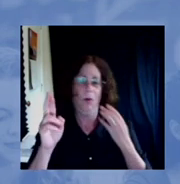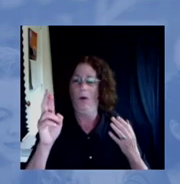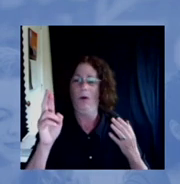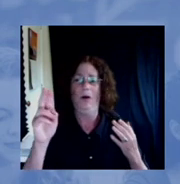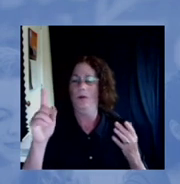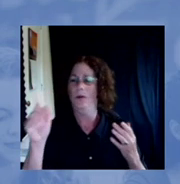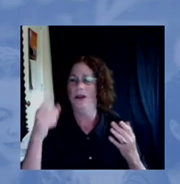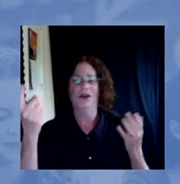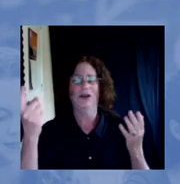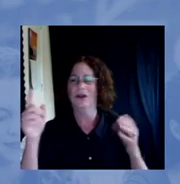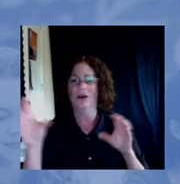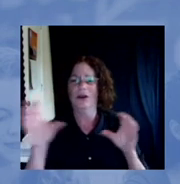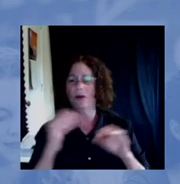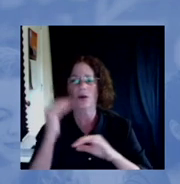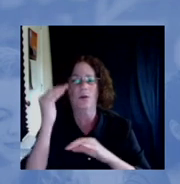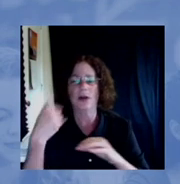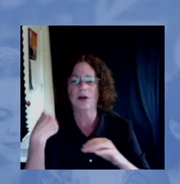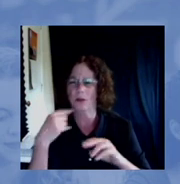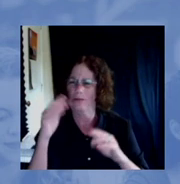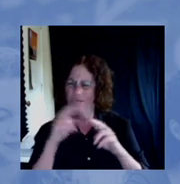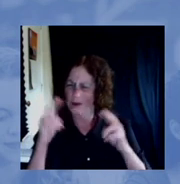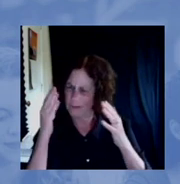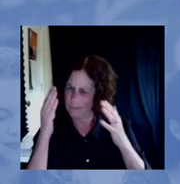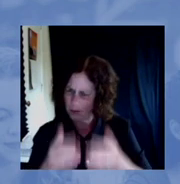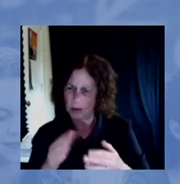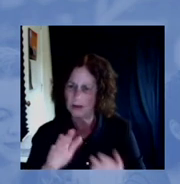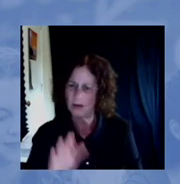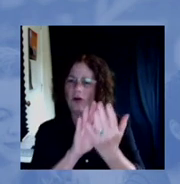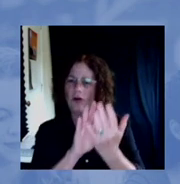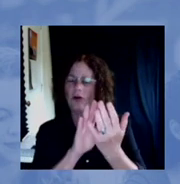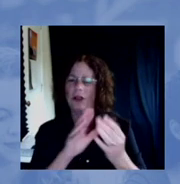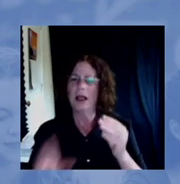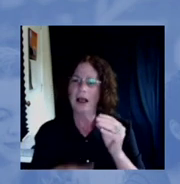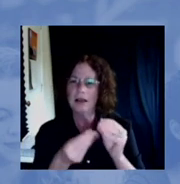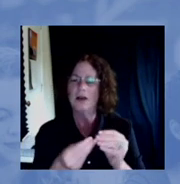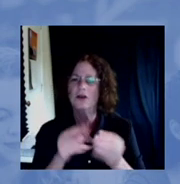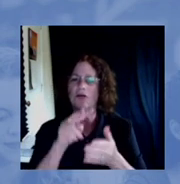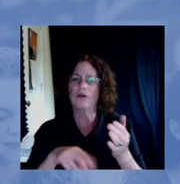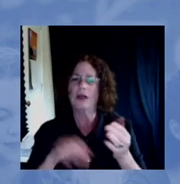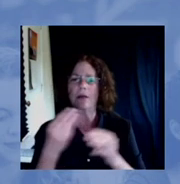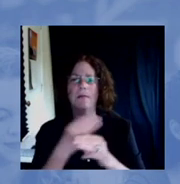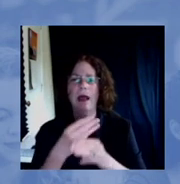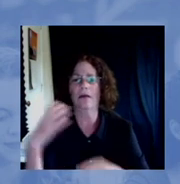WE'RE VERY STRATEGIC IN THE APPROACH. ADDITIONAL READING AND MATH COACHES, ADDITIONAL